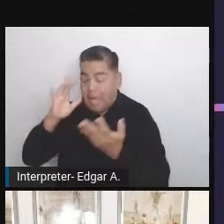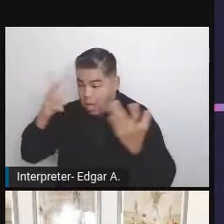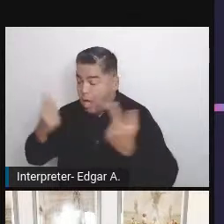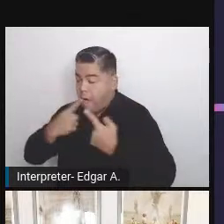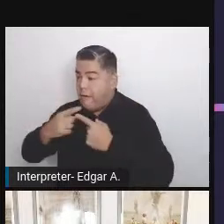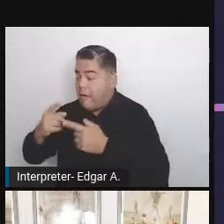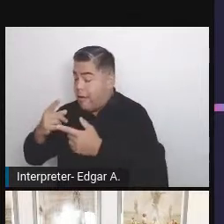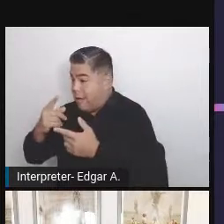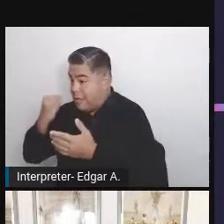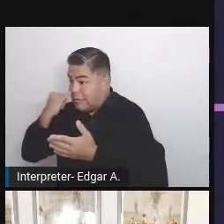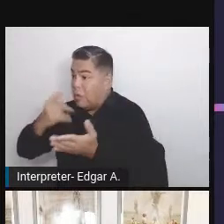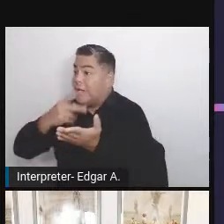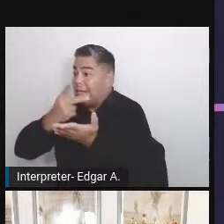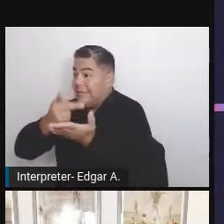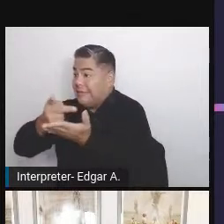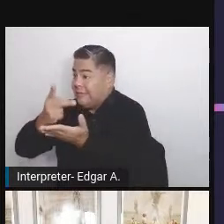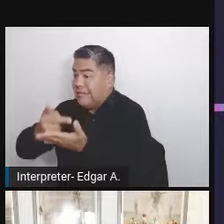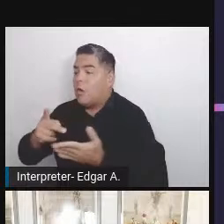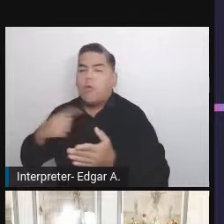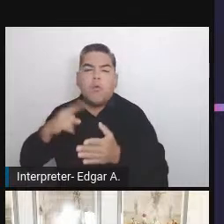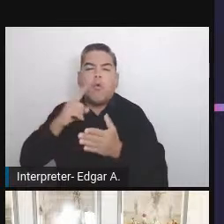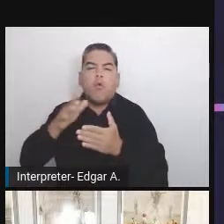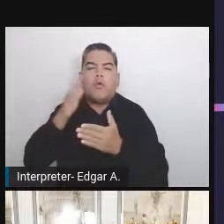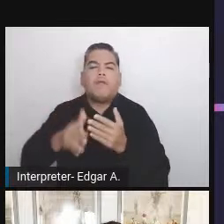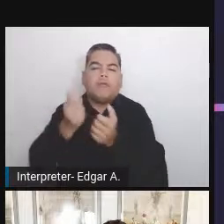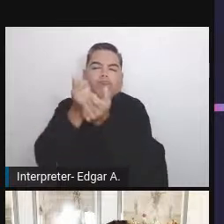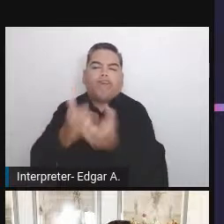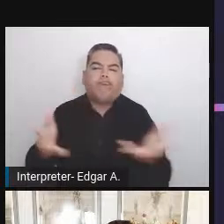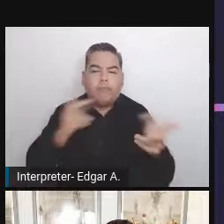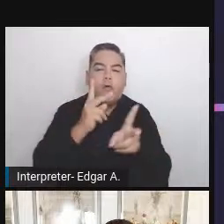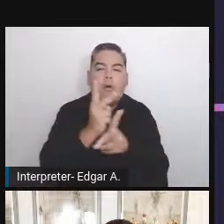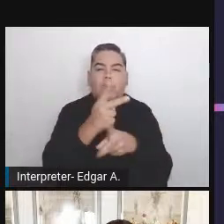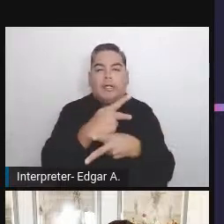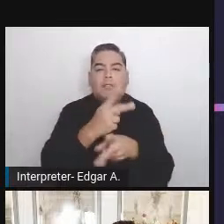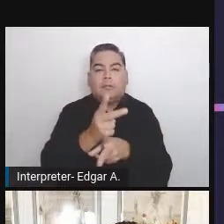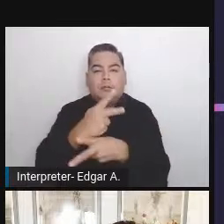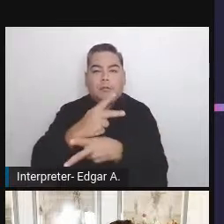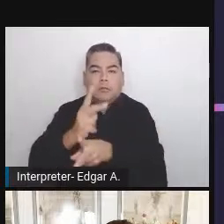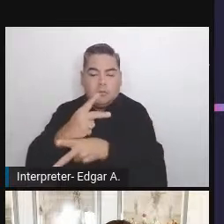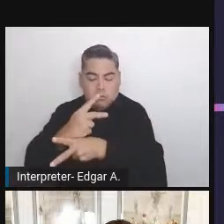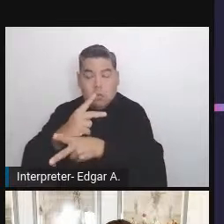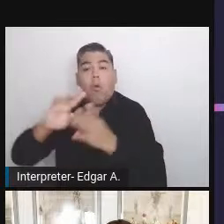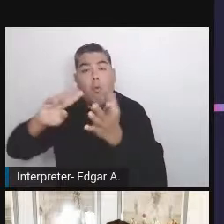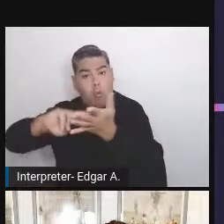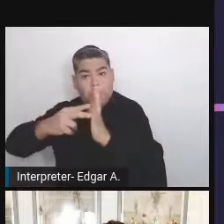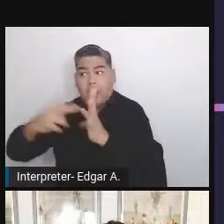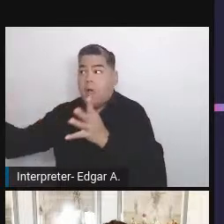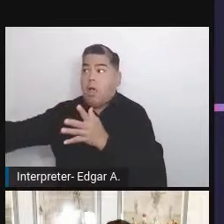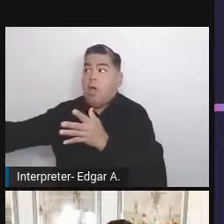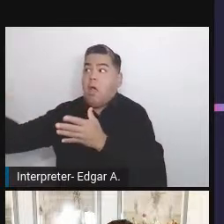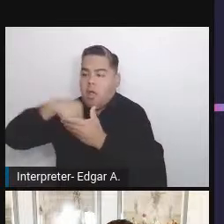also very important that without passing the test we never will deploy our application for our website so that means